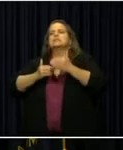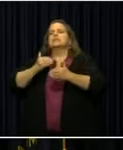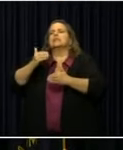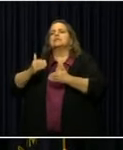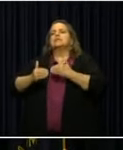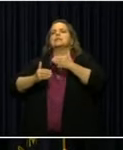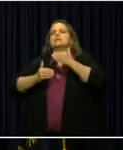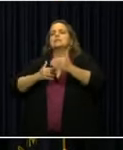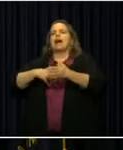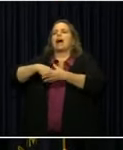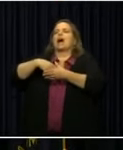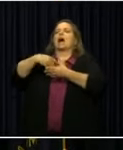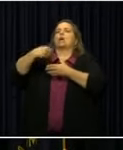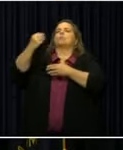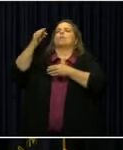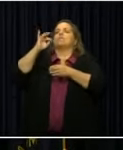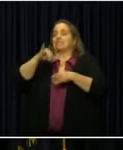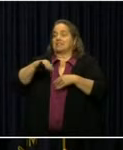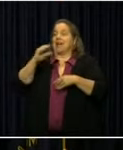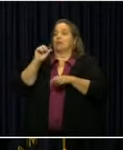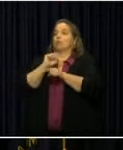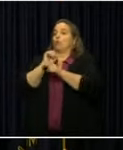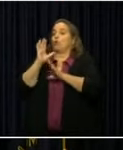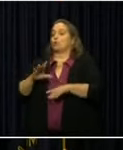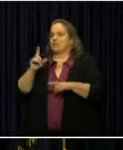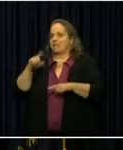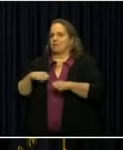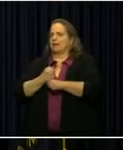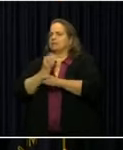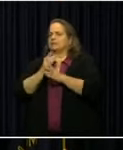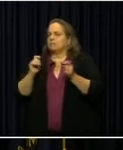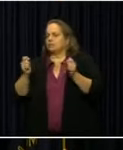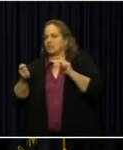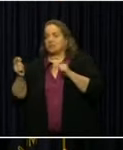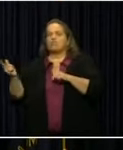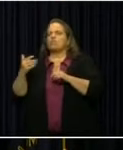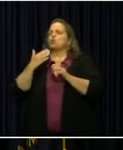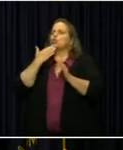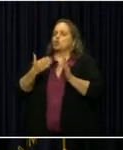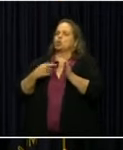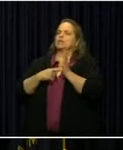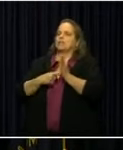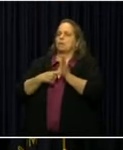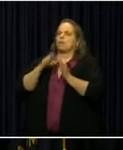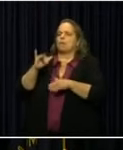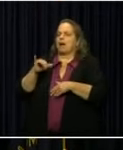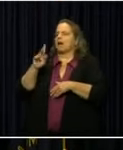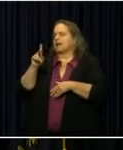SPECIAL. THIS IS IN FORT THOMAS. WE SEE SO MANY MAKING SURE THAT